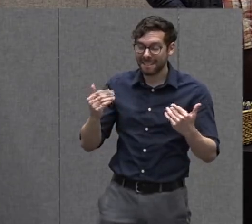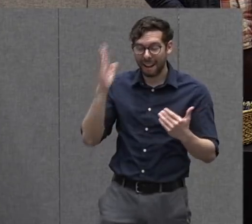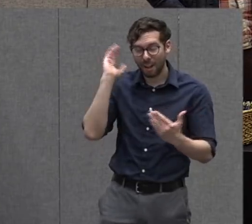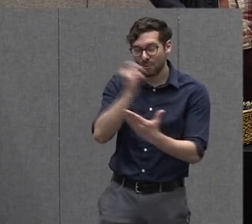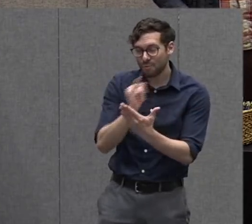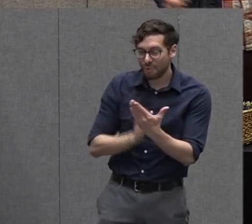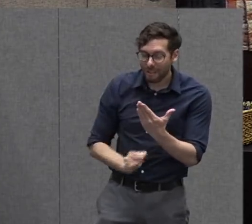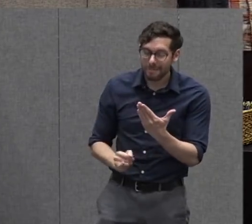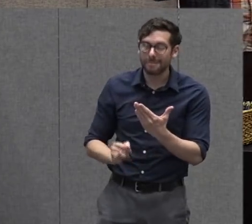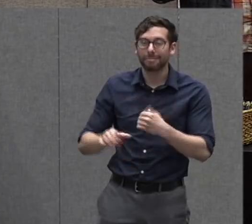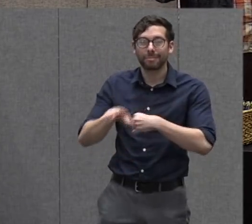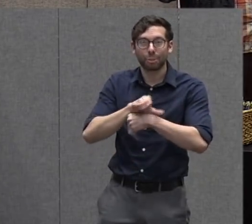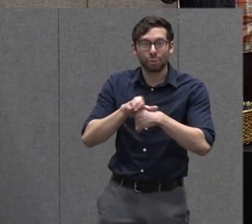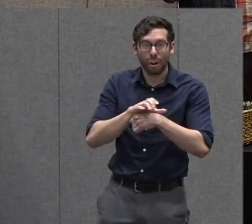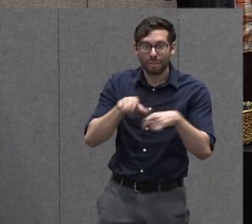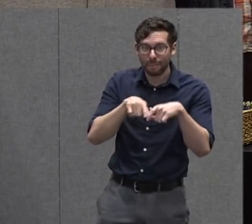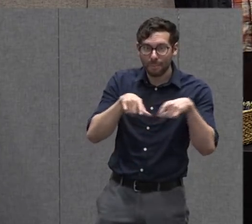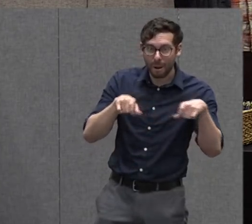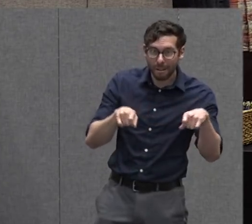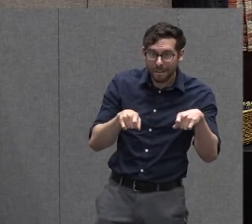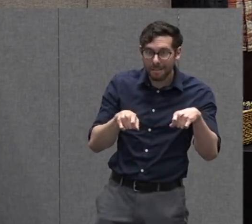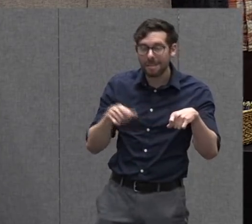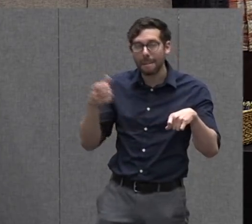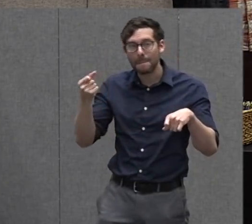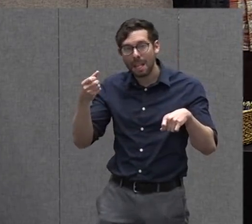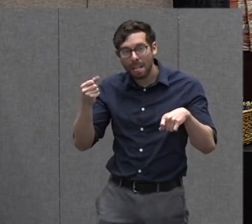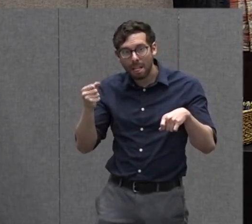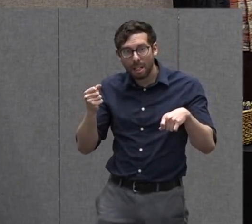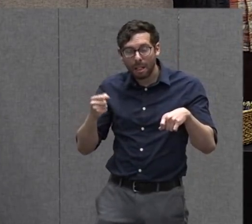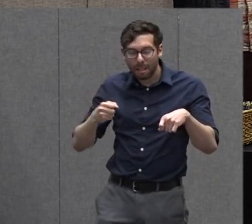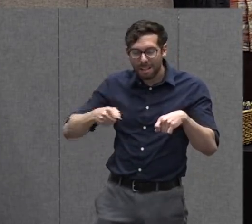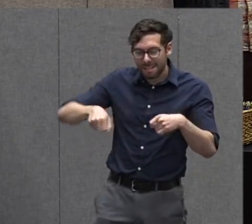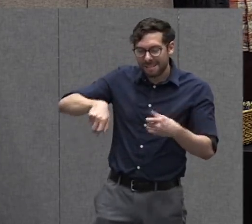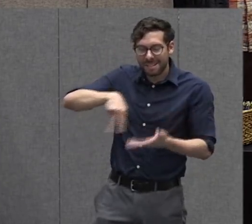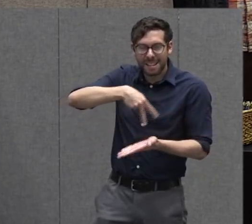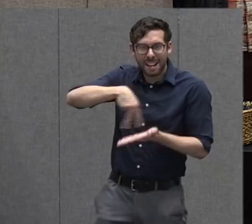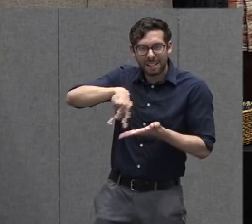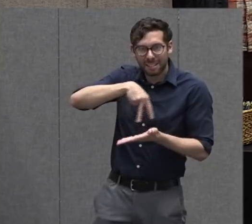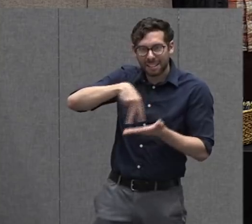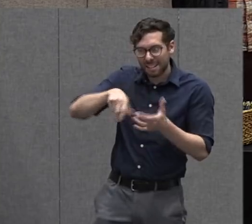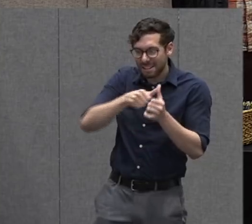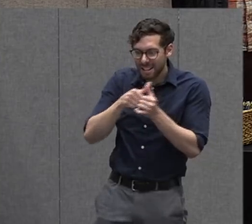[Miss Martindale] But figuratively, I could see them swirling into that bowl to make a mixture.